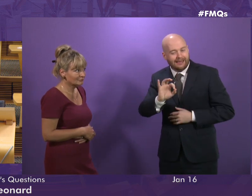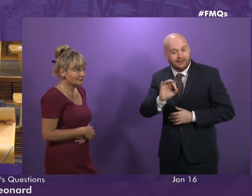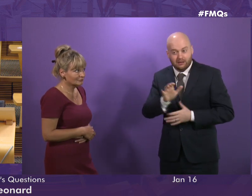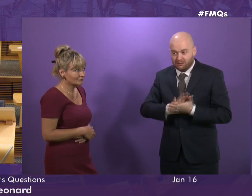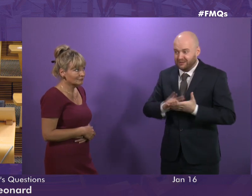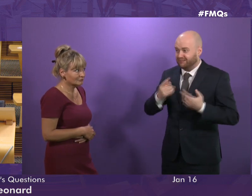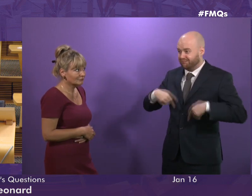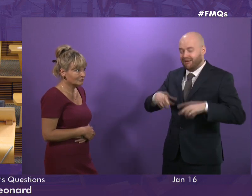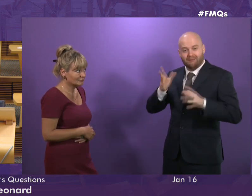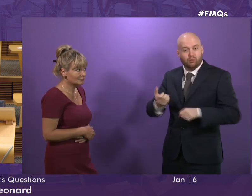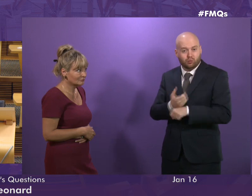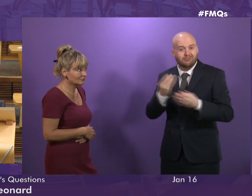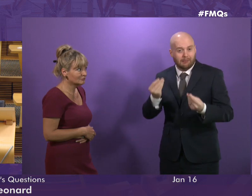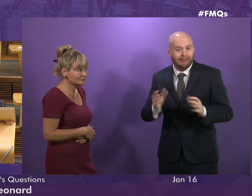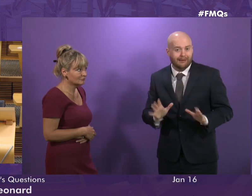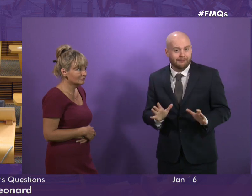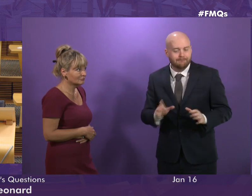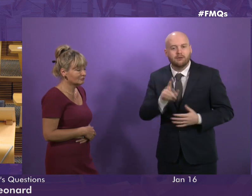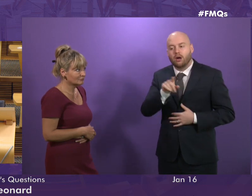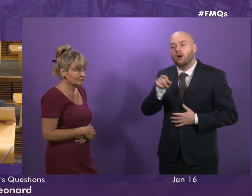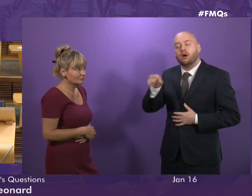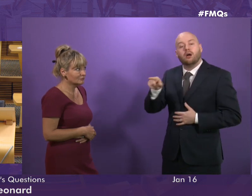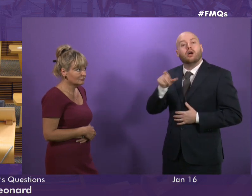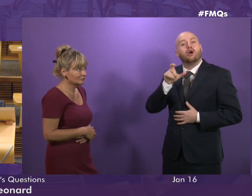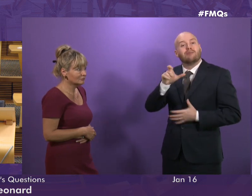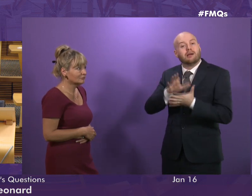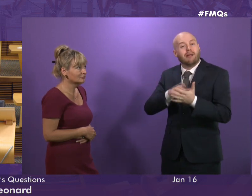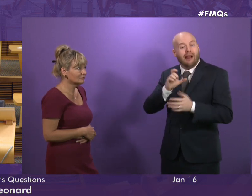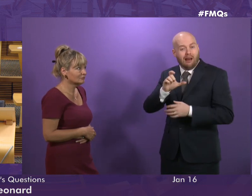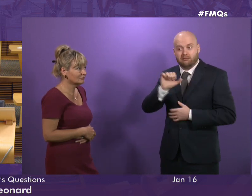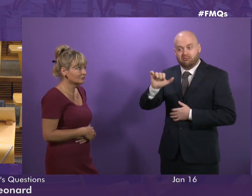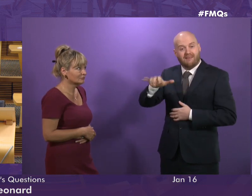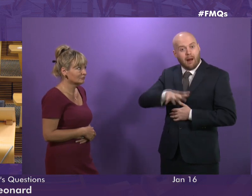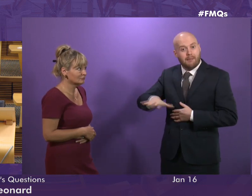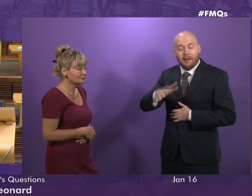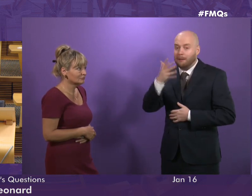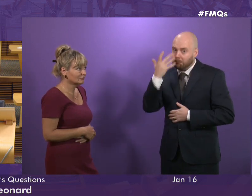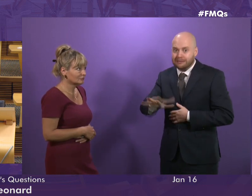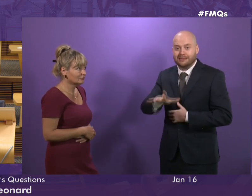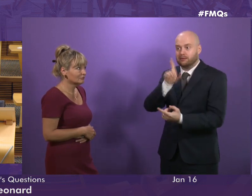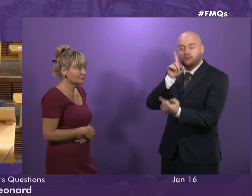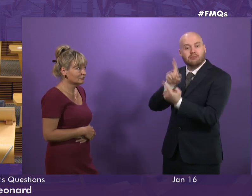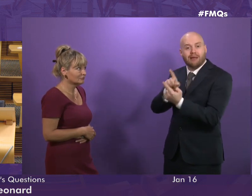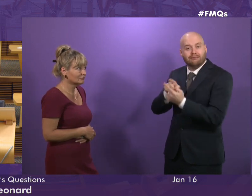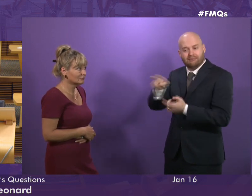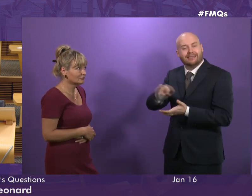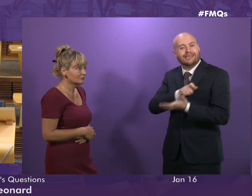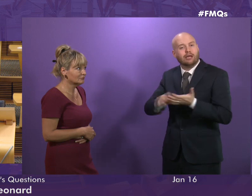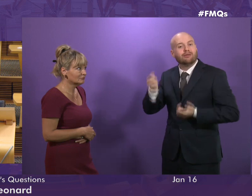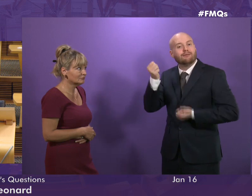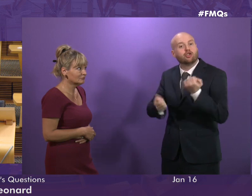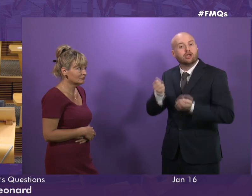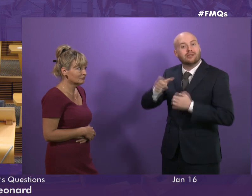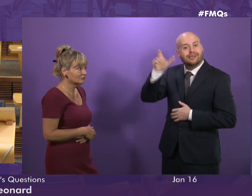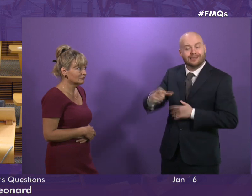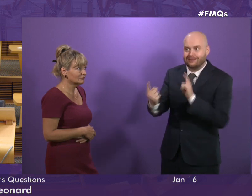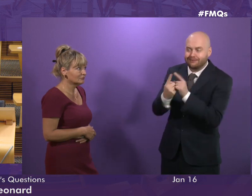Secretary for Justice. They have listened to what he has to say, but they have no confidence